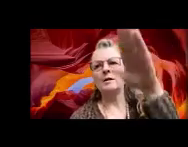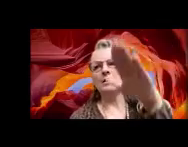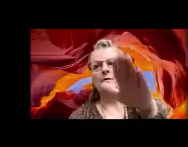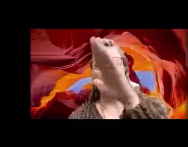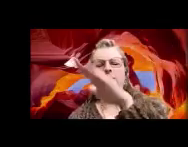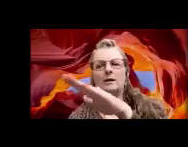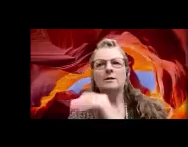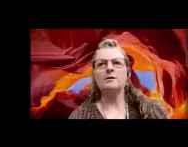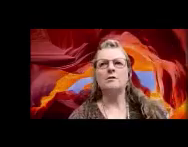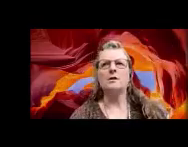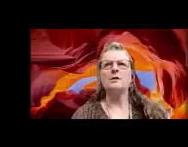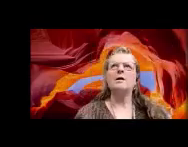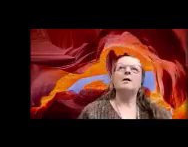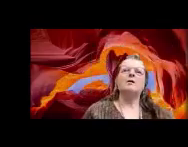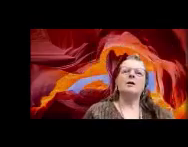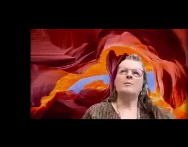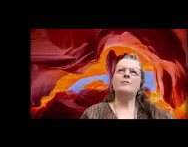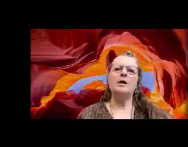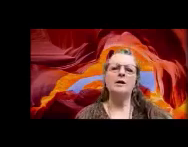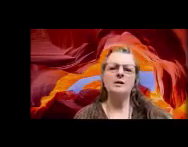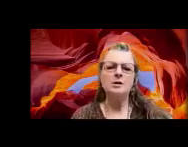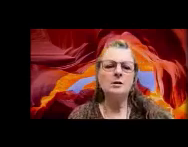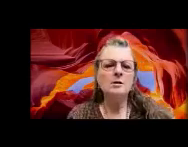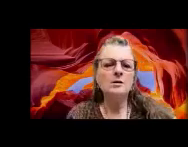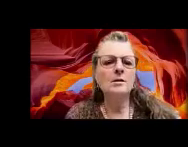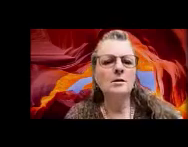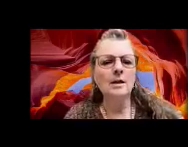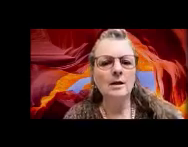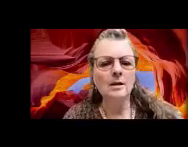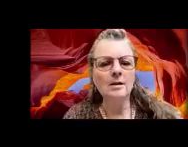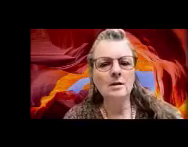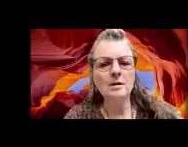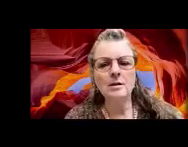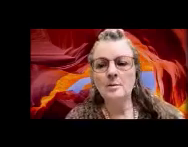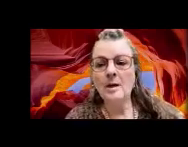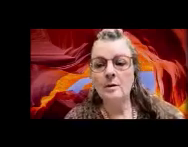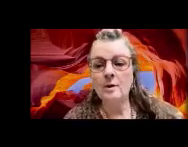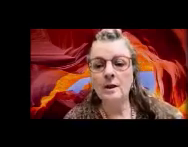and cover and etc or camouflage, they she might be really